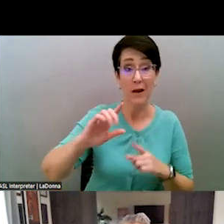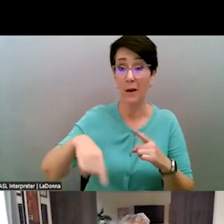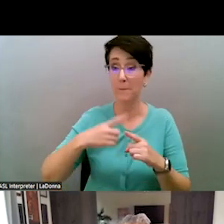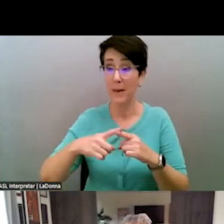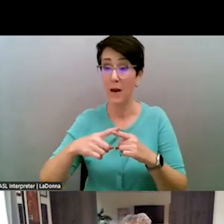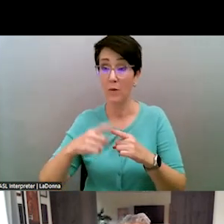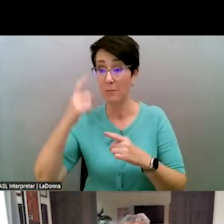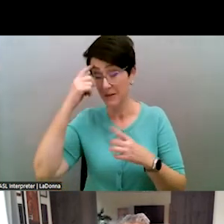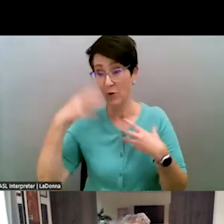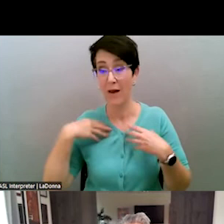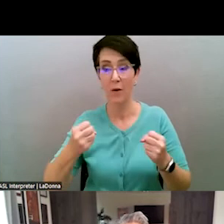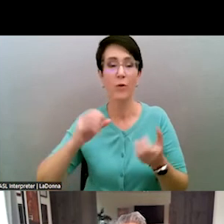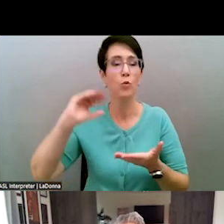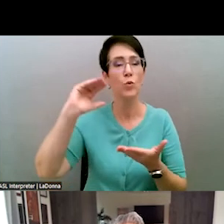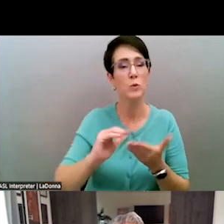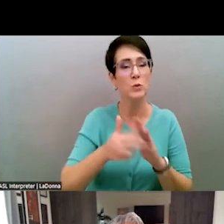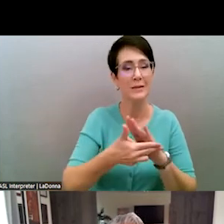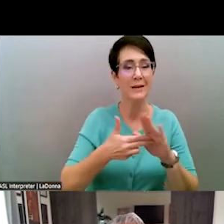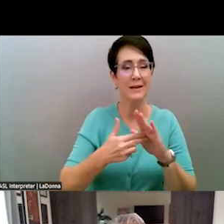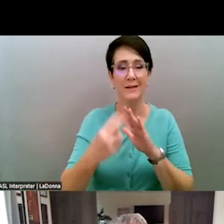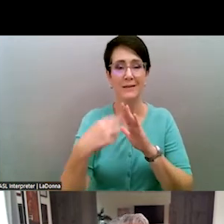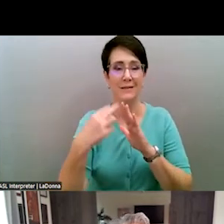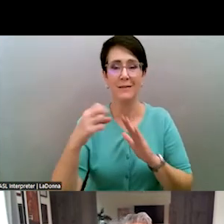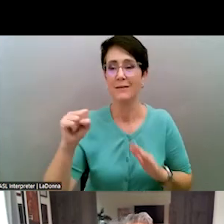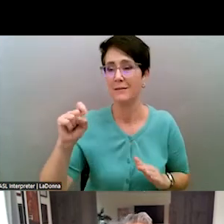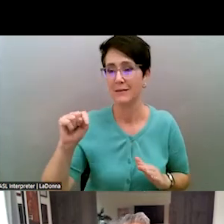YOU KNOW, IMPLEMENT, EVIDENCE BASED PROGRAM, SOCIAL EMOTIONAL LEARNING